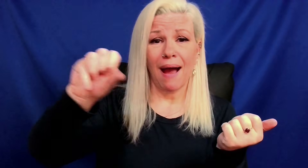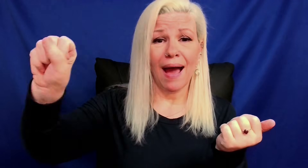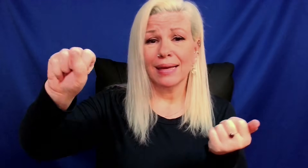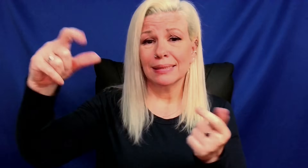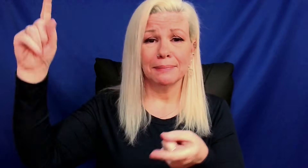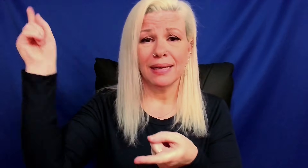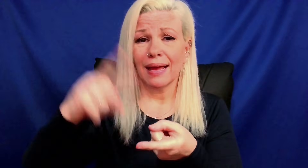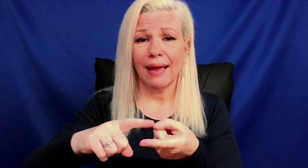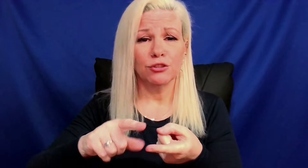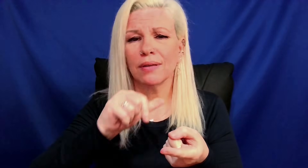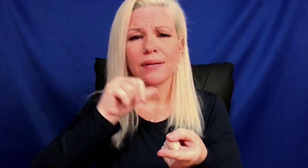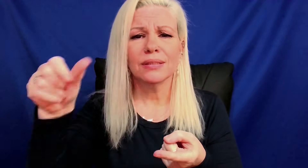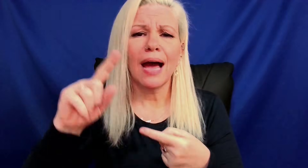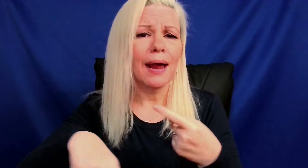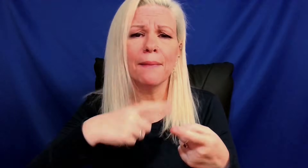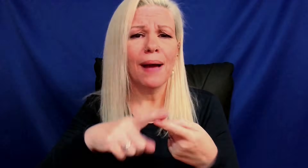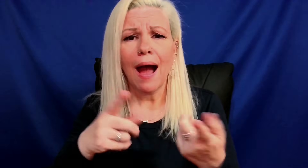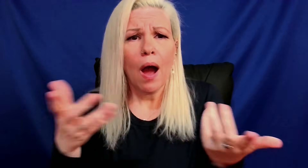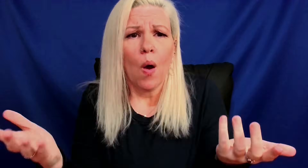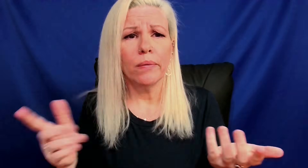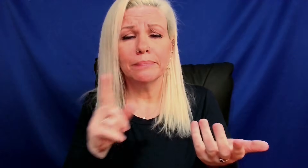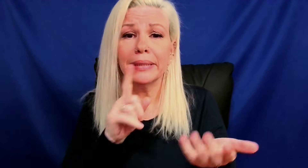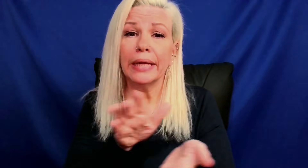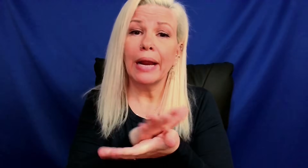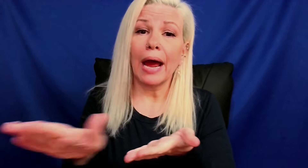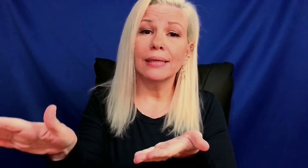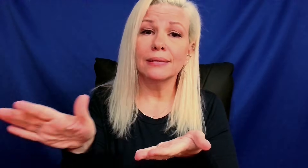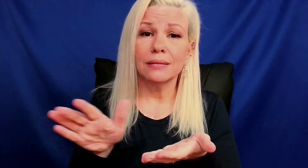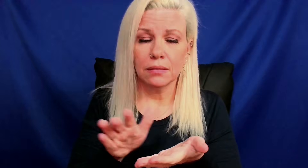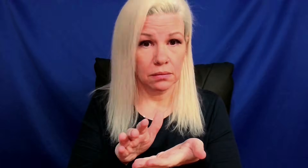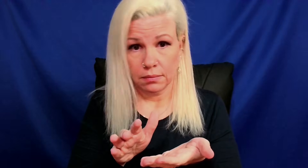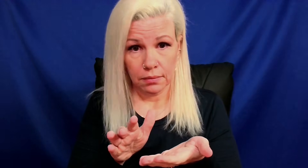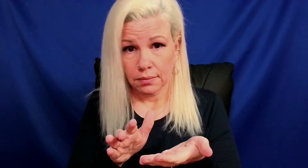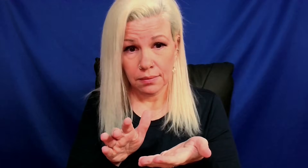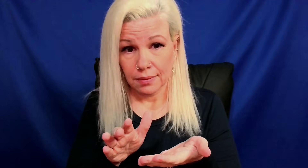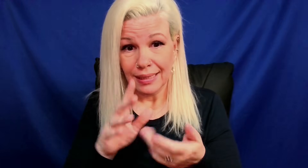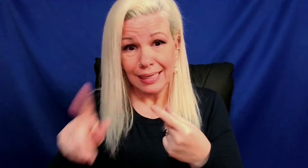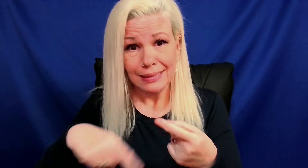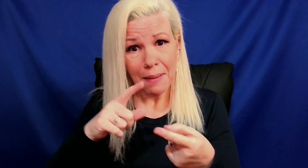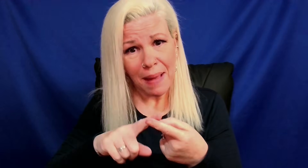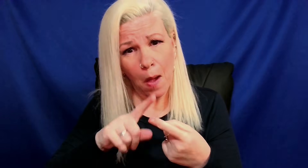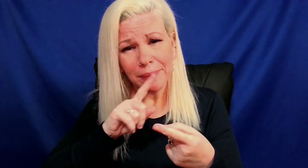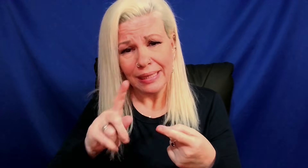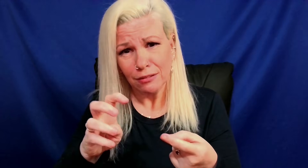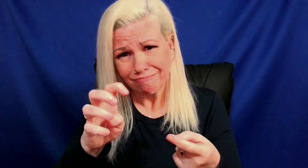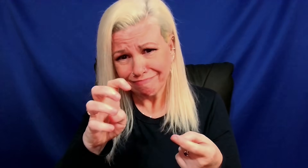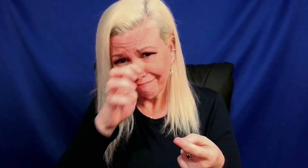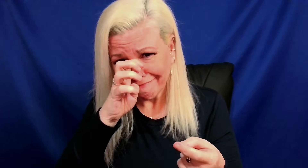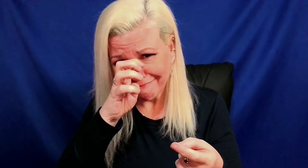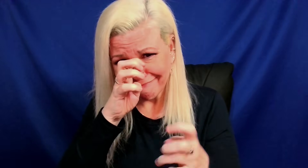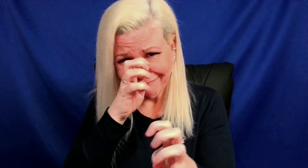Bias mitigation is not about being nice. It's about being rigorous.